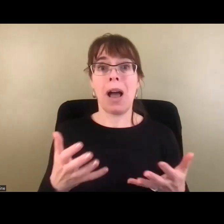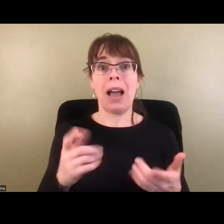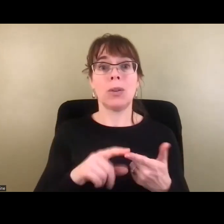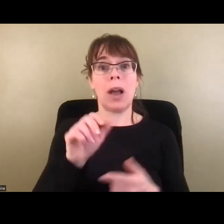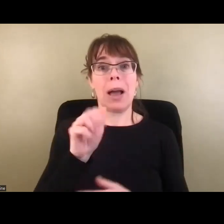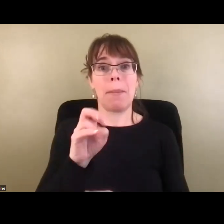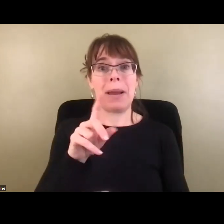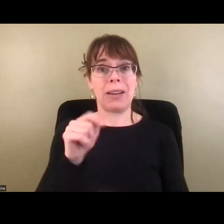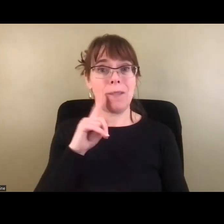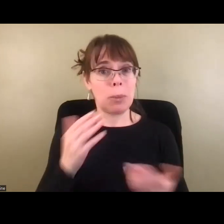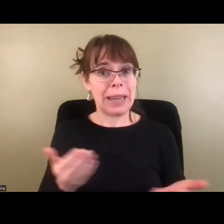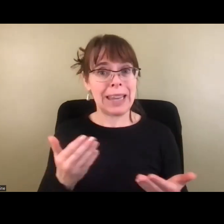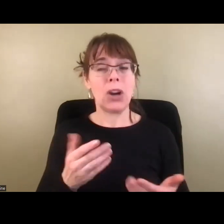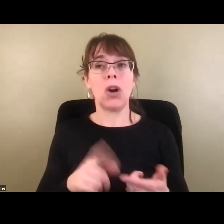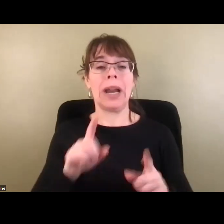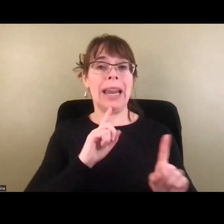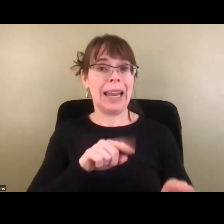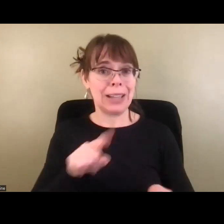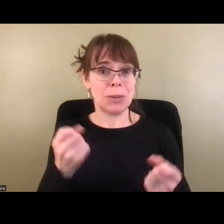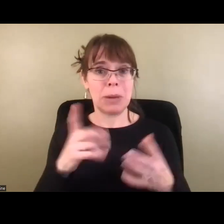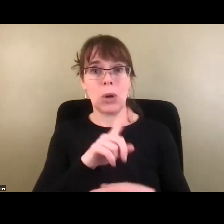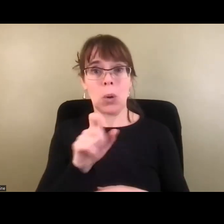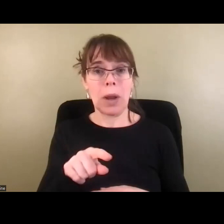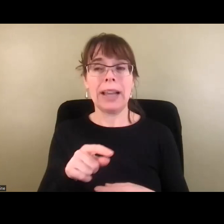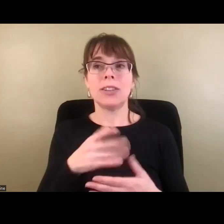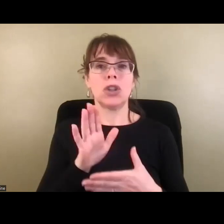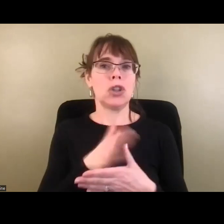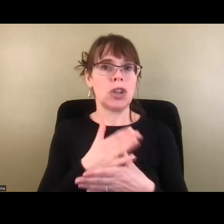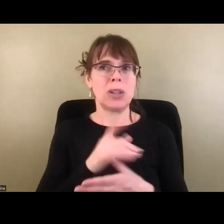for being here, for answering so many questions, and sharing such really useful information,